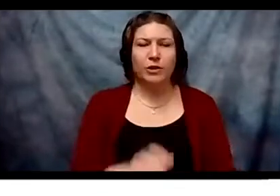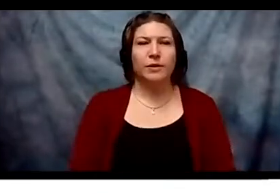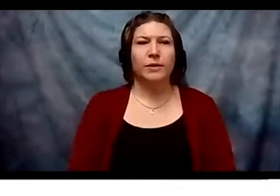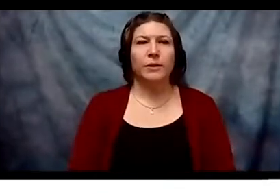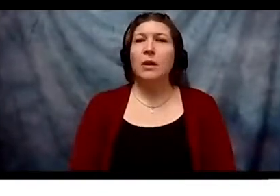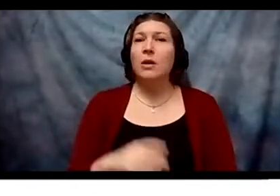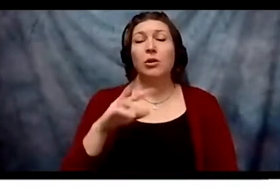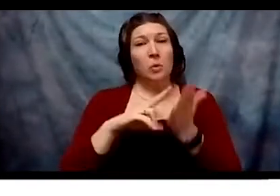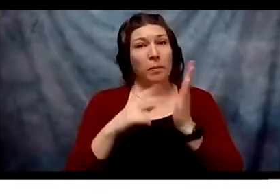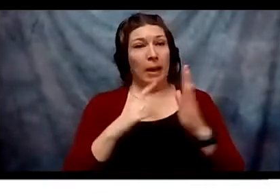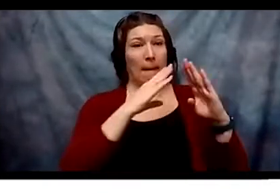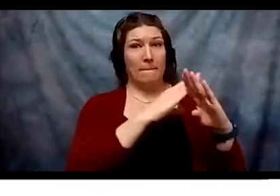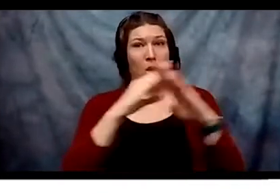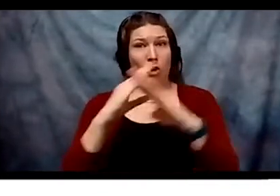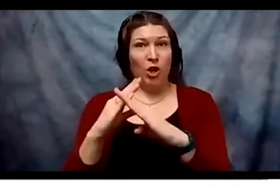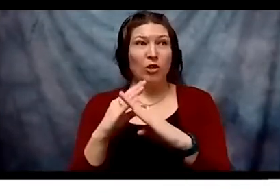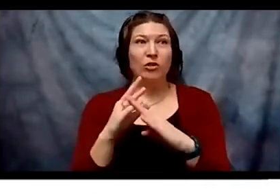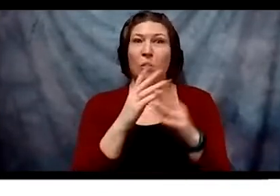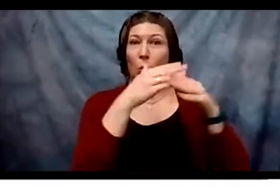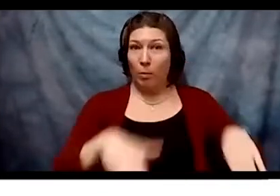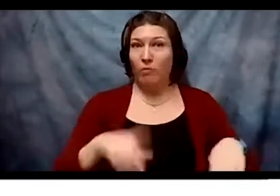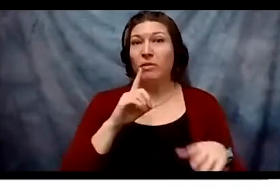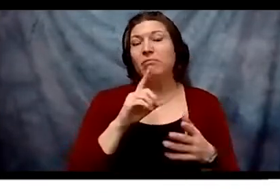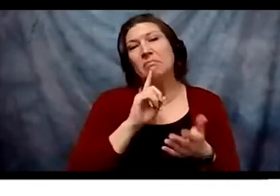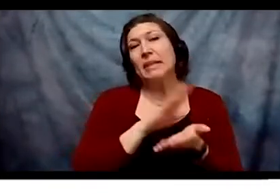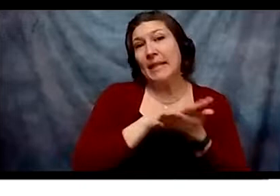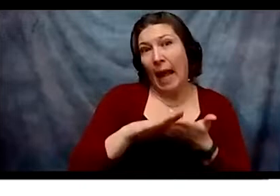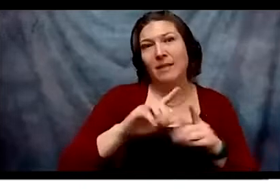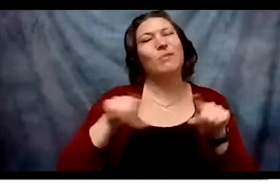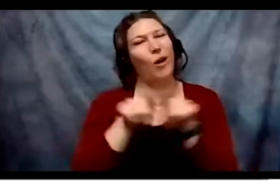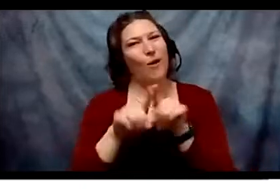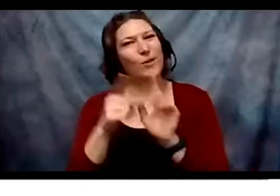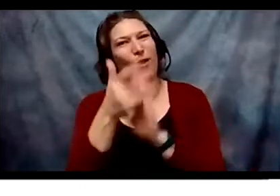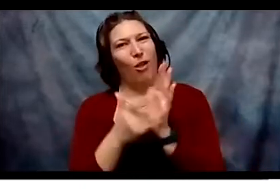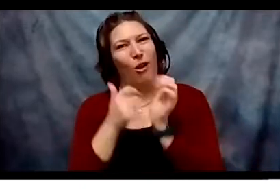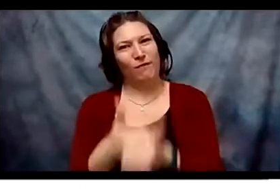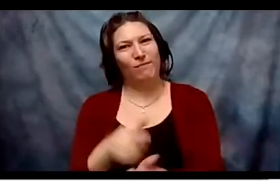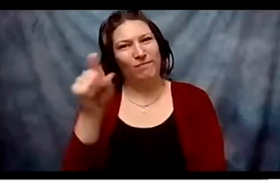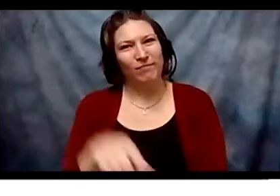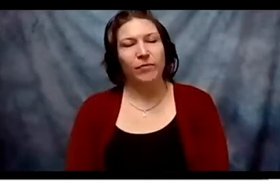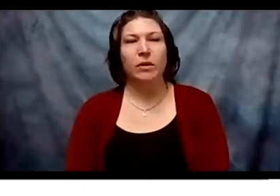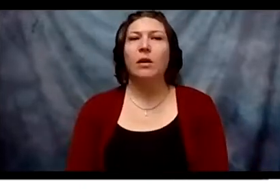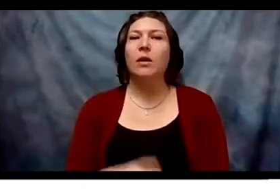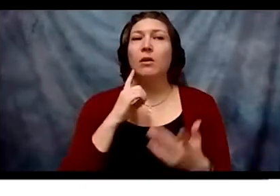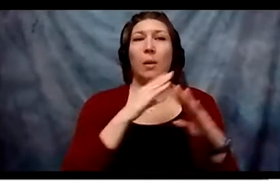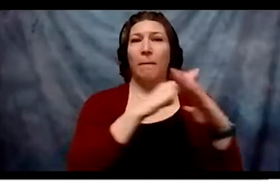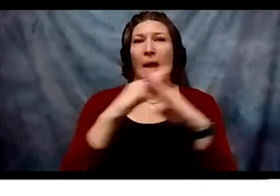do, It's the law. Barriers to access can be physical, sensory, attitudinal,